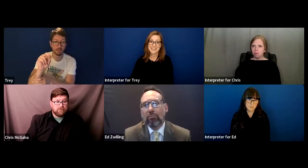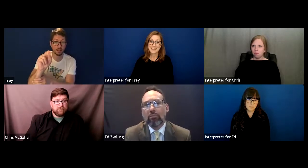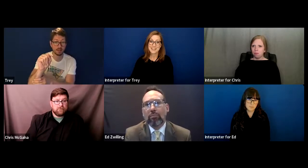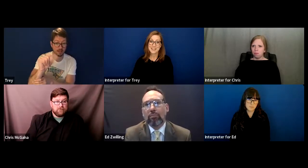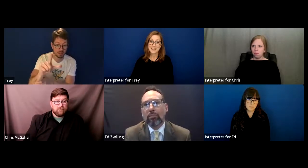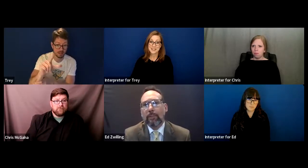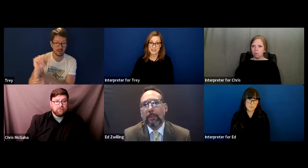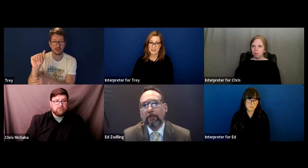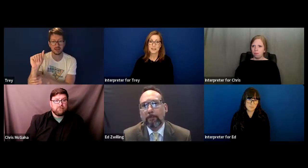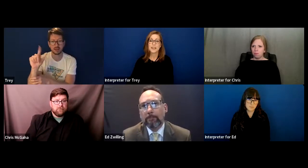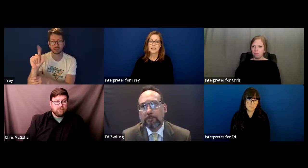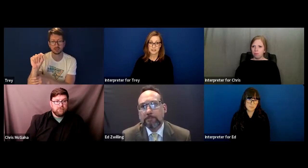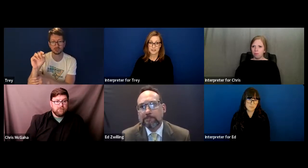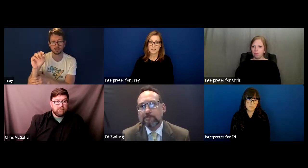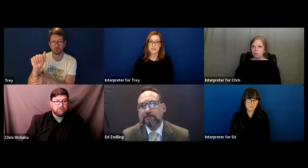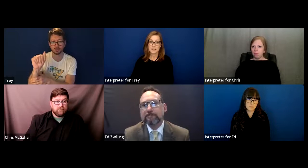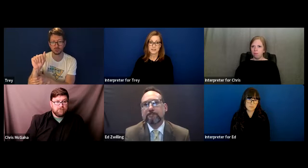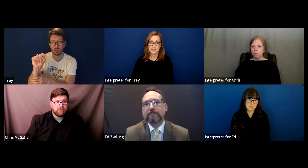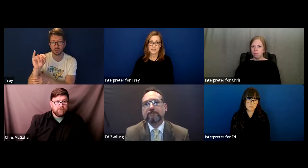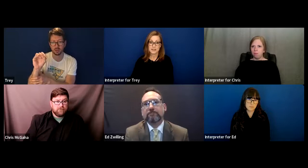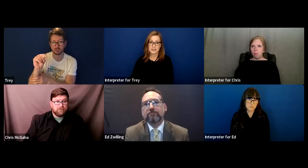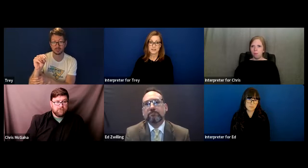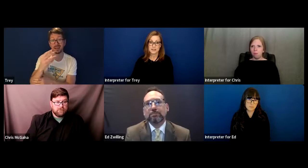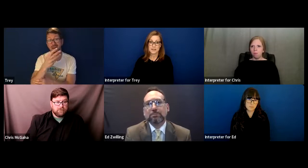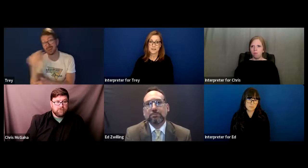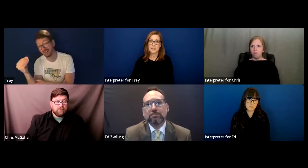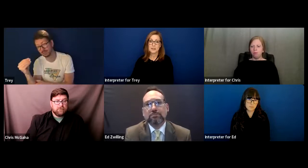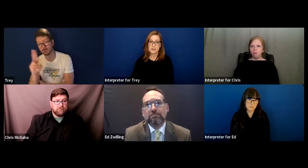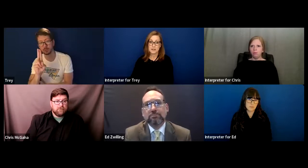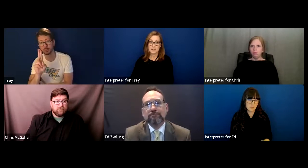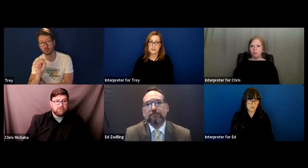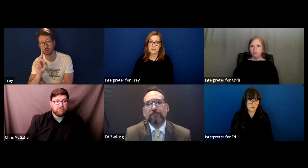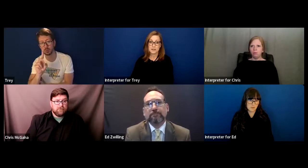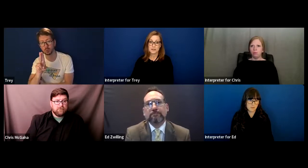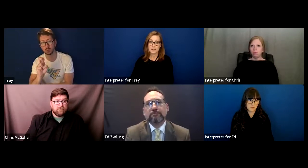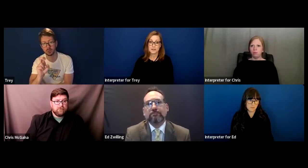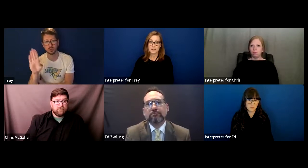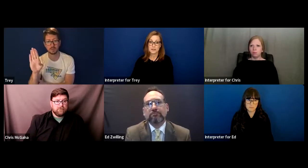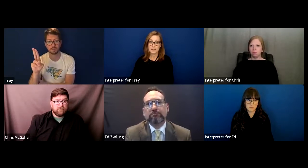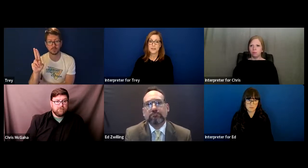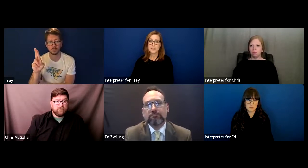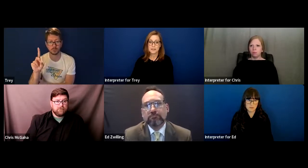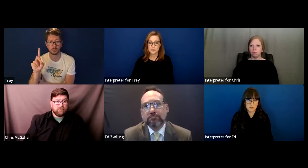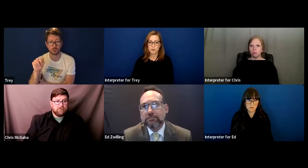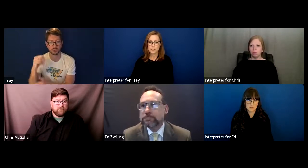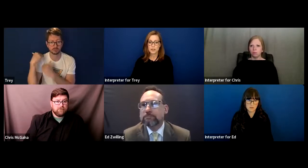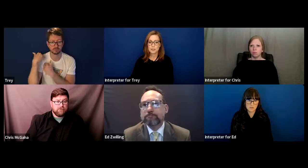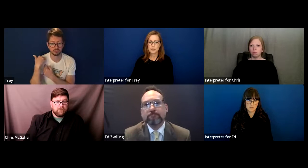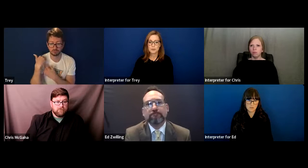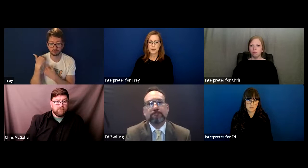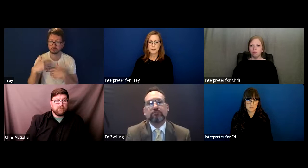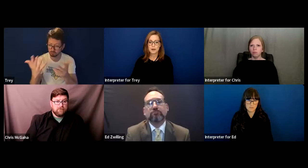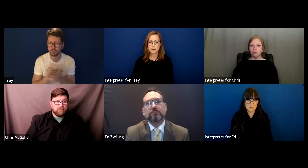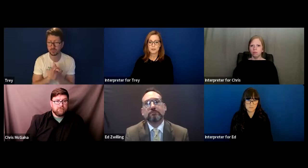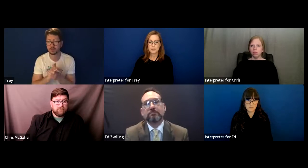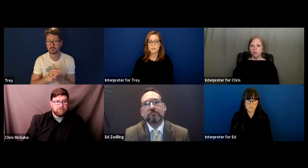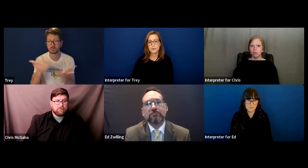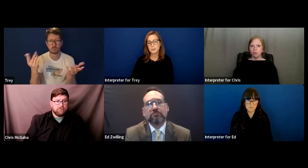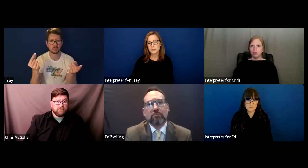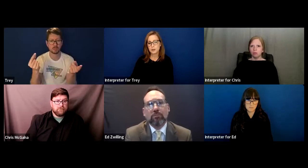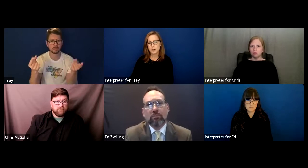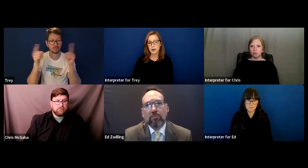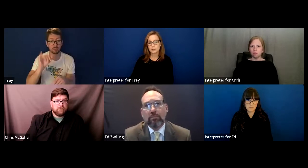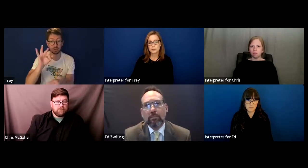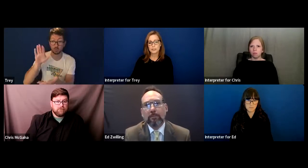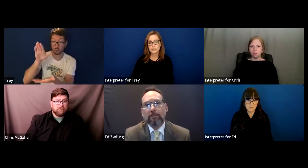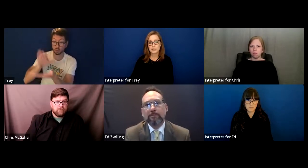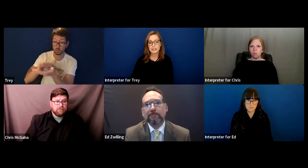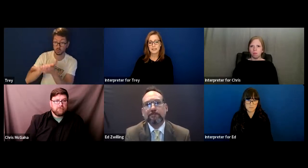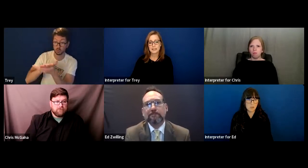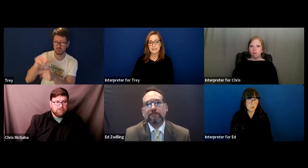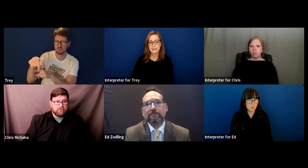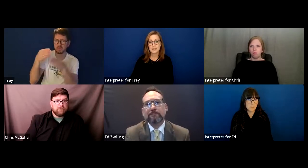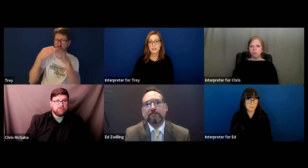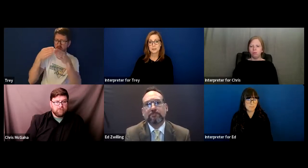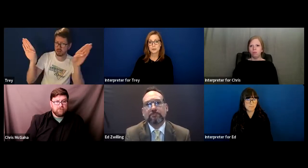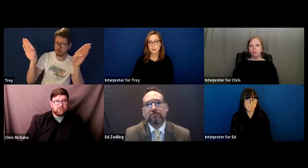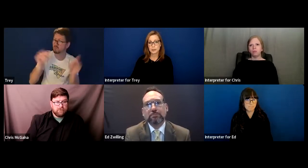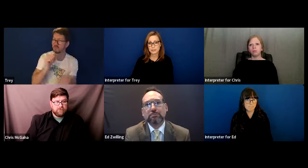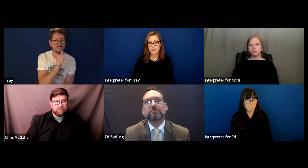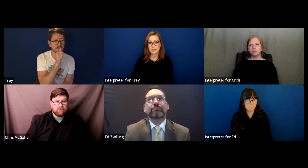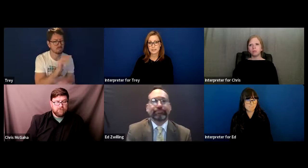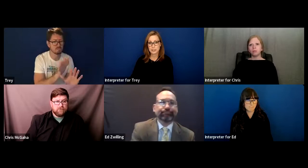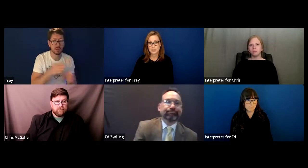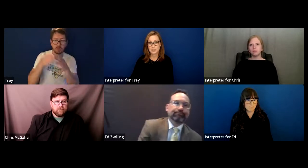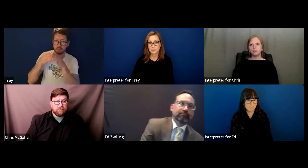I want to talk a little bit about fundamental alterations and undue burden, just a little